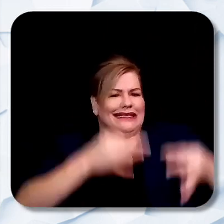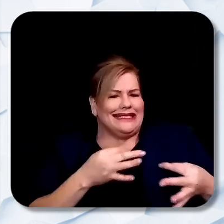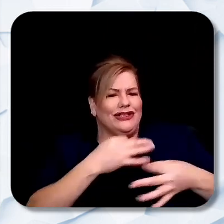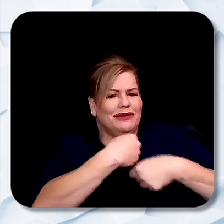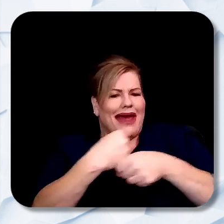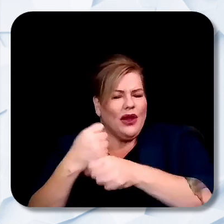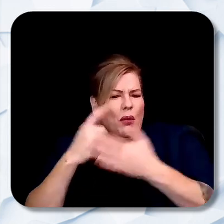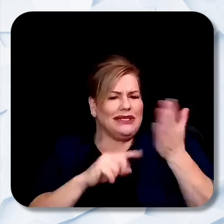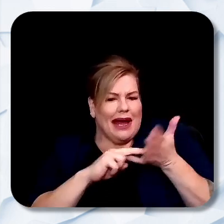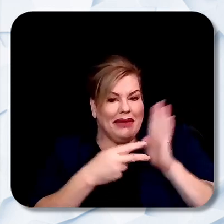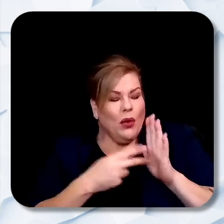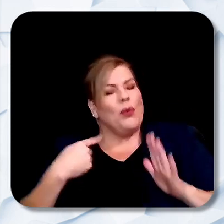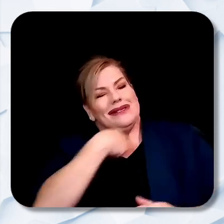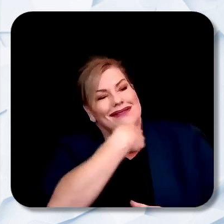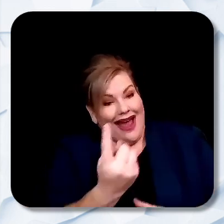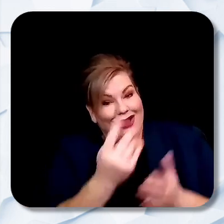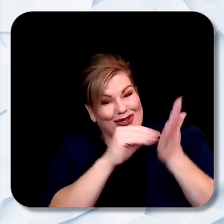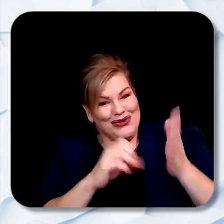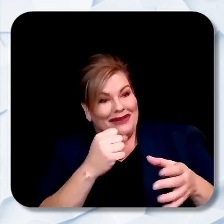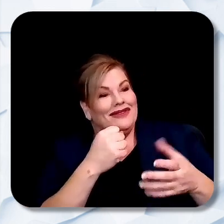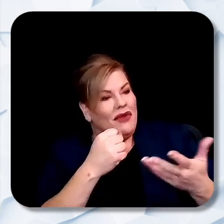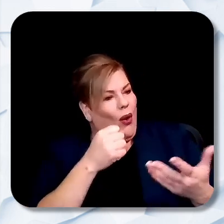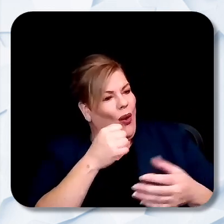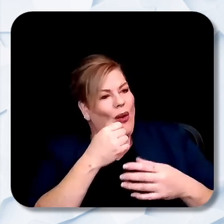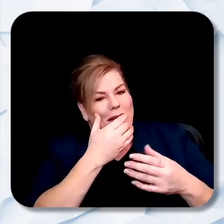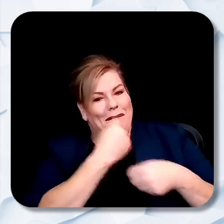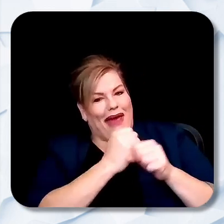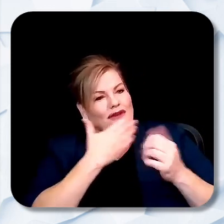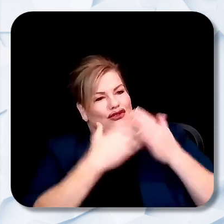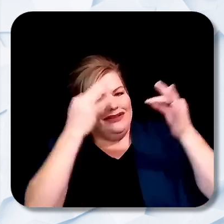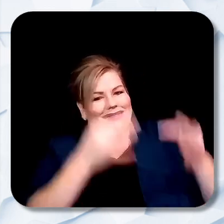tell students make good decisions how that doesn't miraculously happen. That's a skill that we have